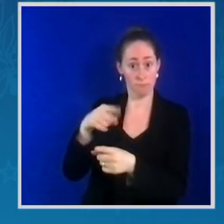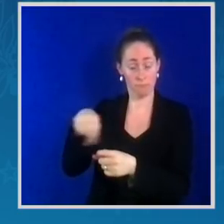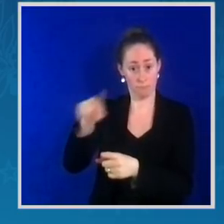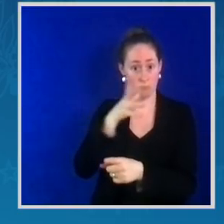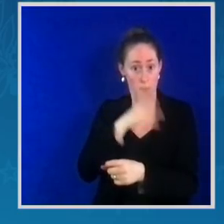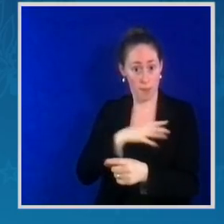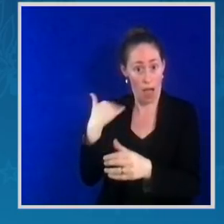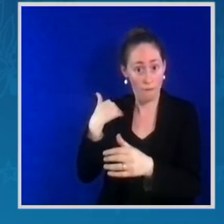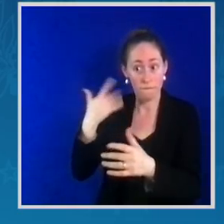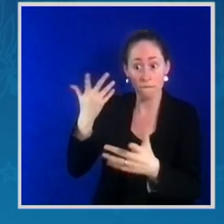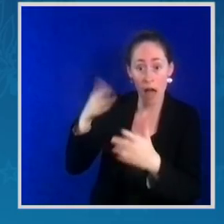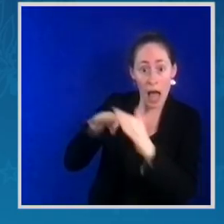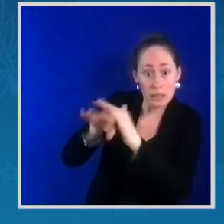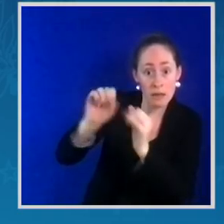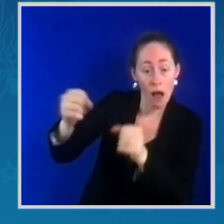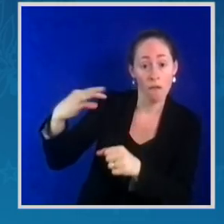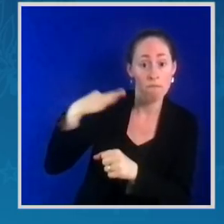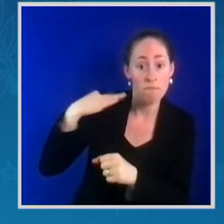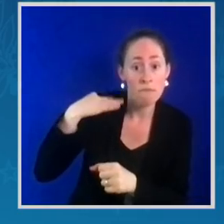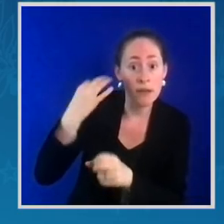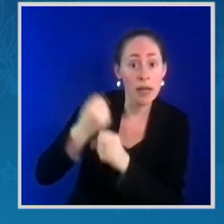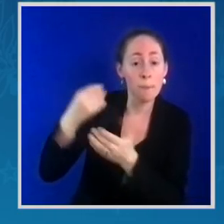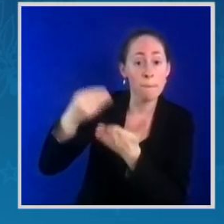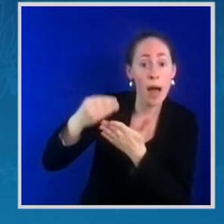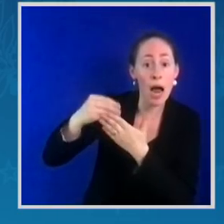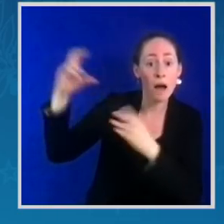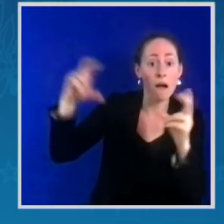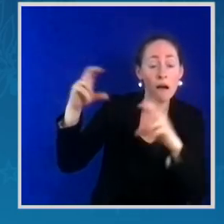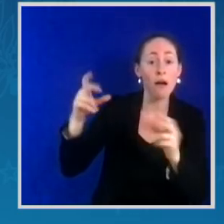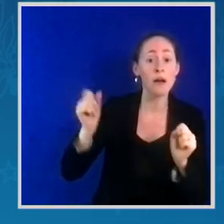if they don't have collateral, we're not given a loan.